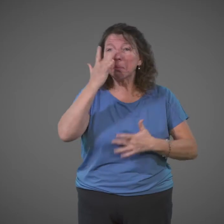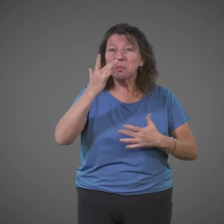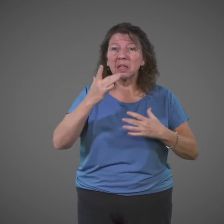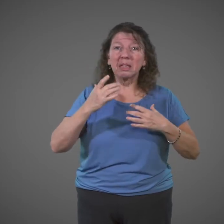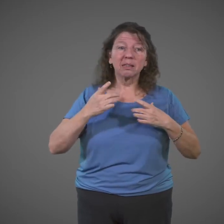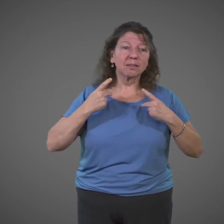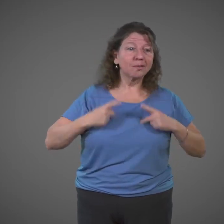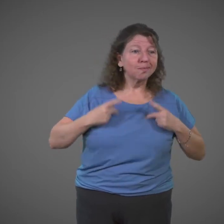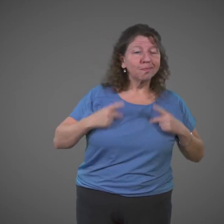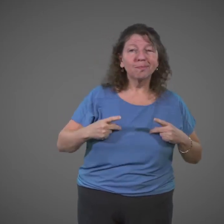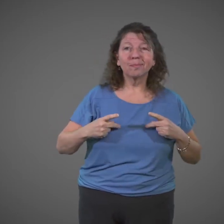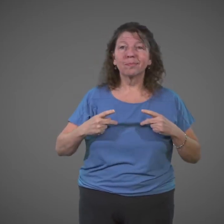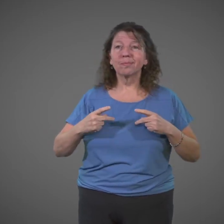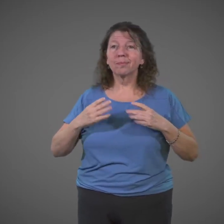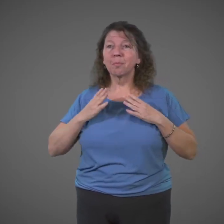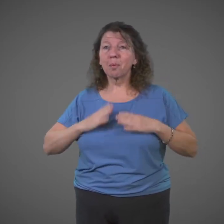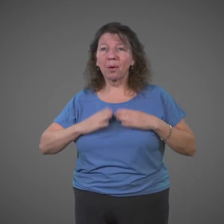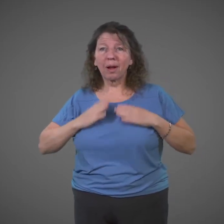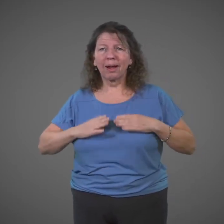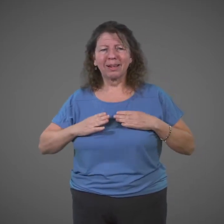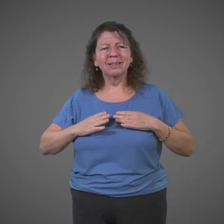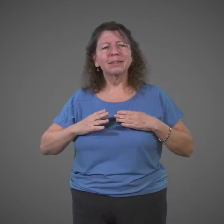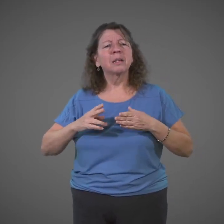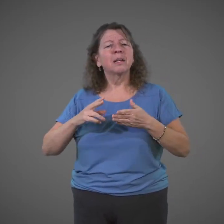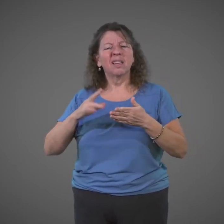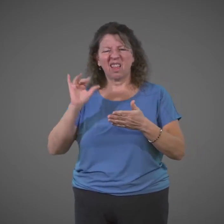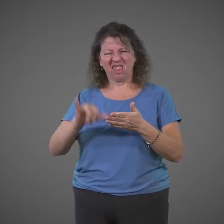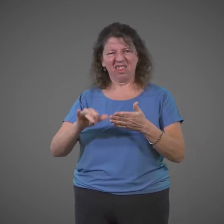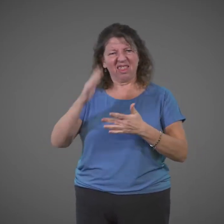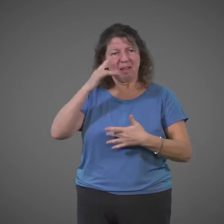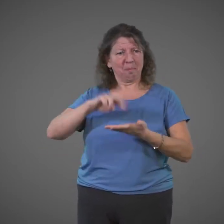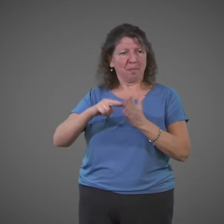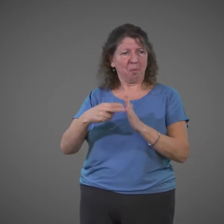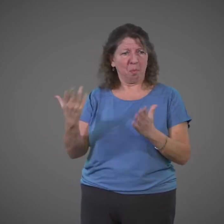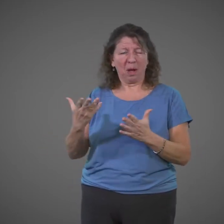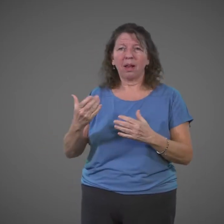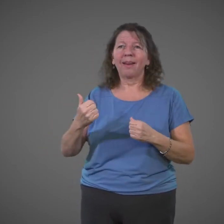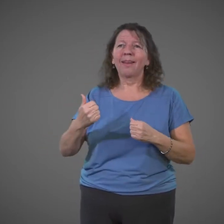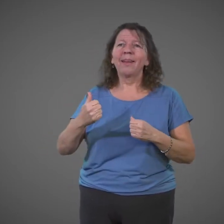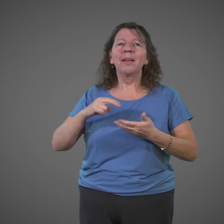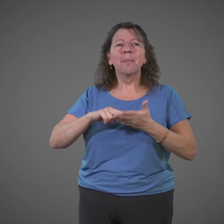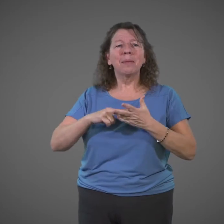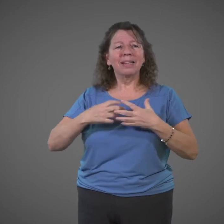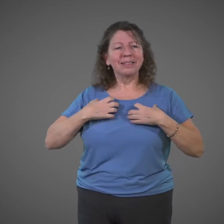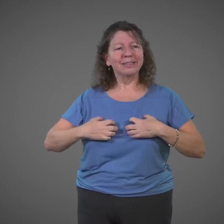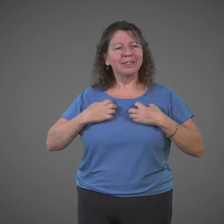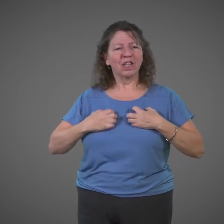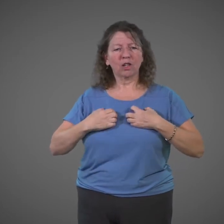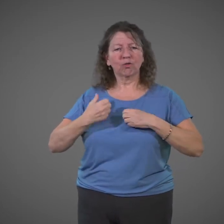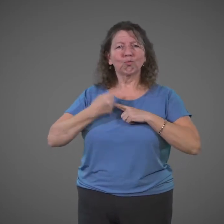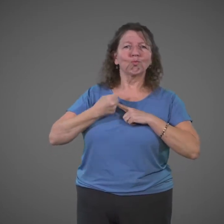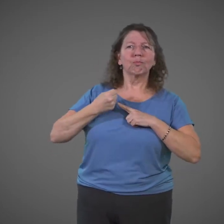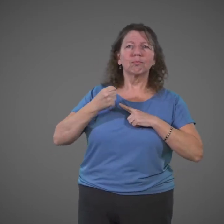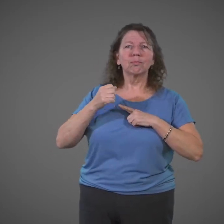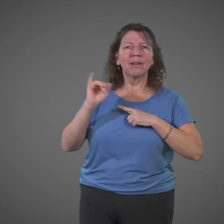Maybe you've had bronchitis or pneumonia, meaning that you've an infection in your lungs.